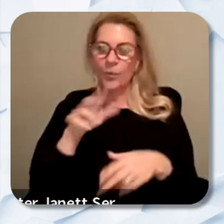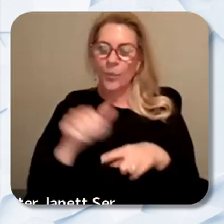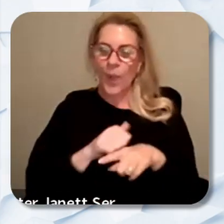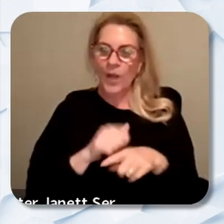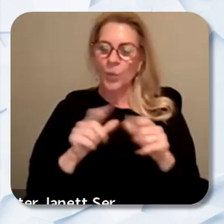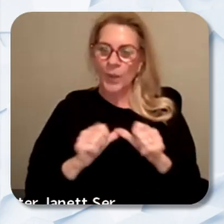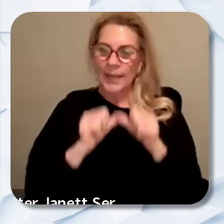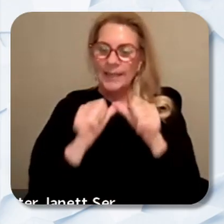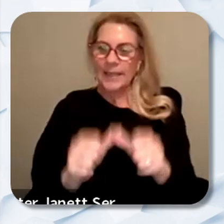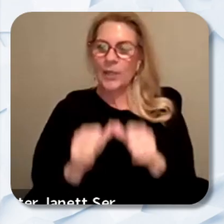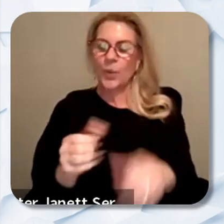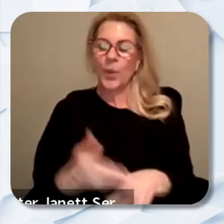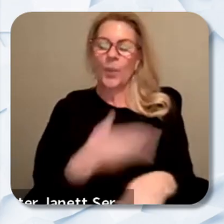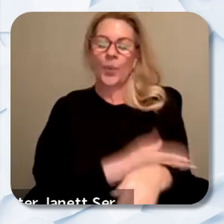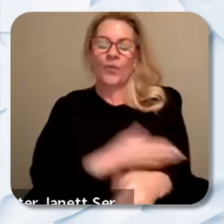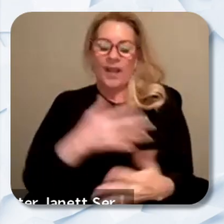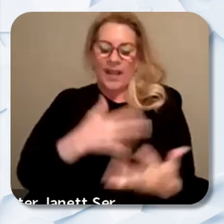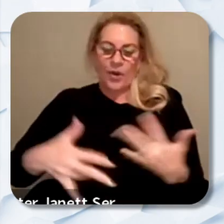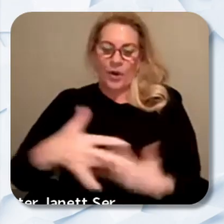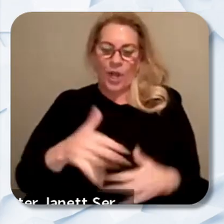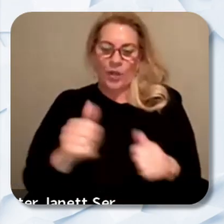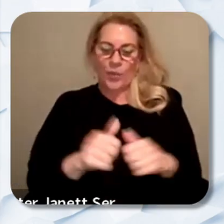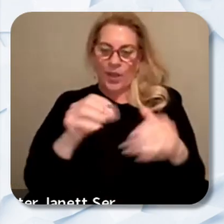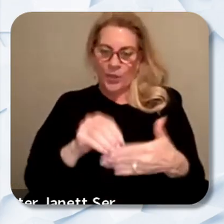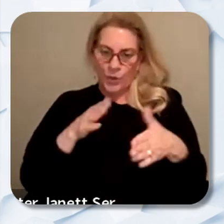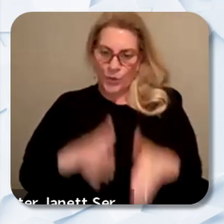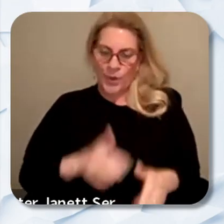continuously to improve those interactions with with those students based on observations. Like